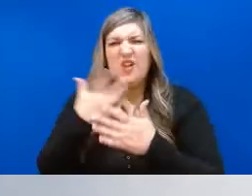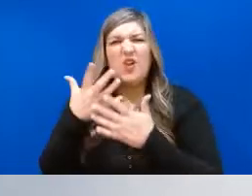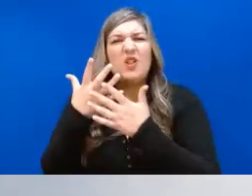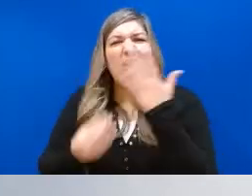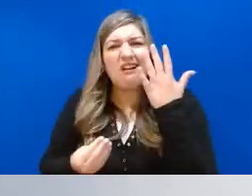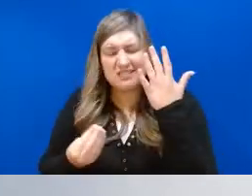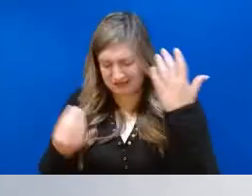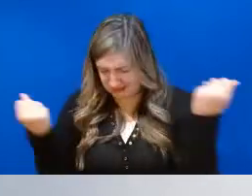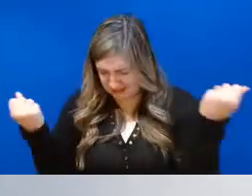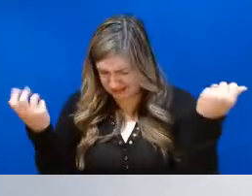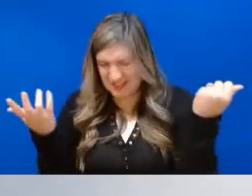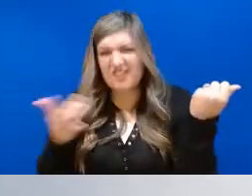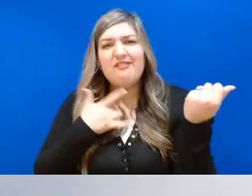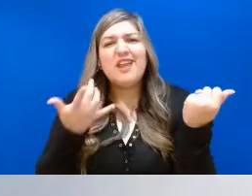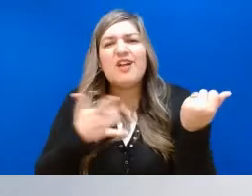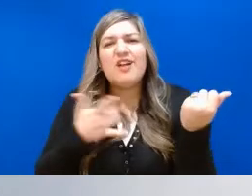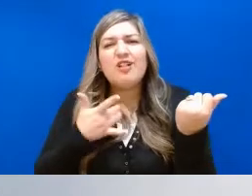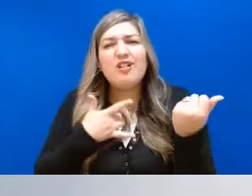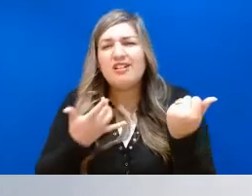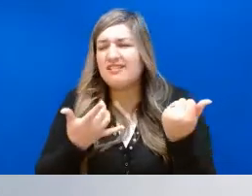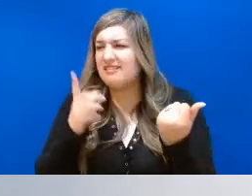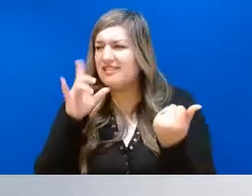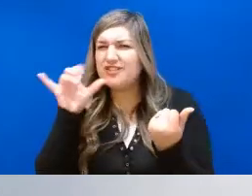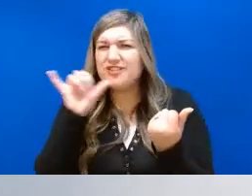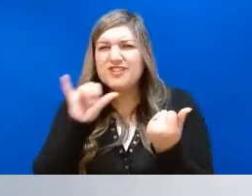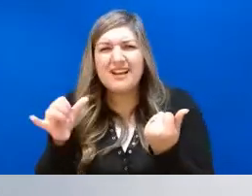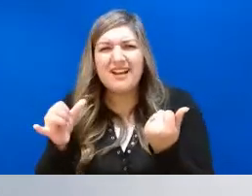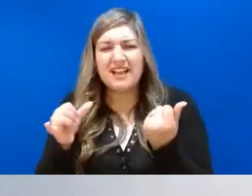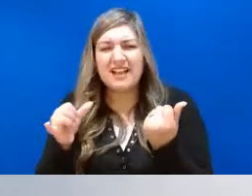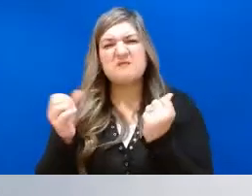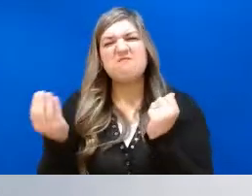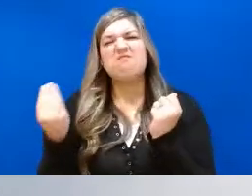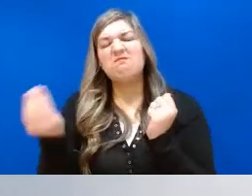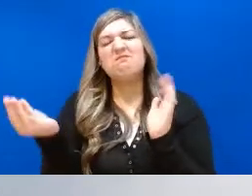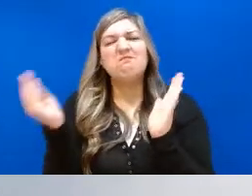What did it feel like? What did it look like? Were you secure at the time?